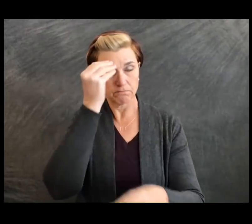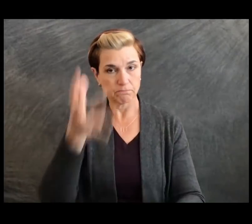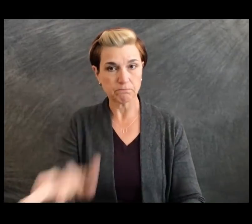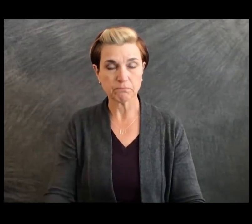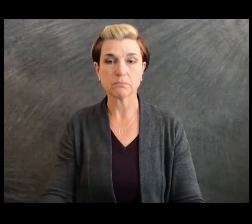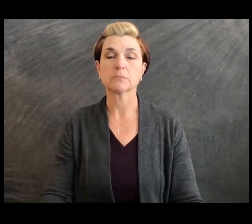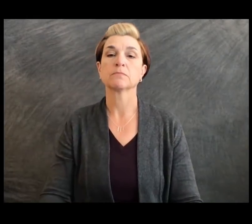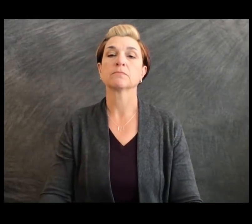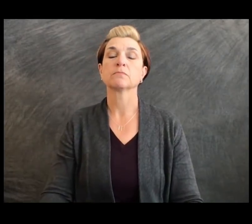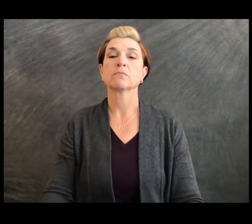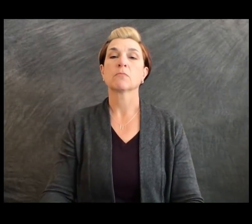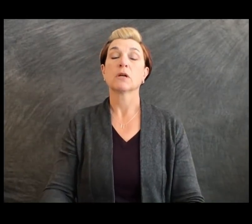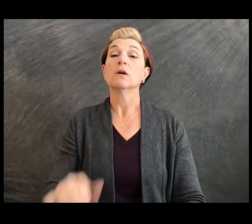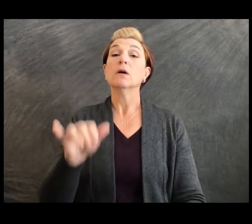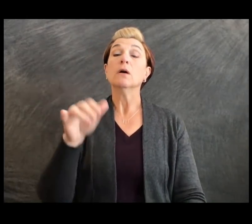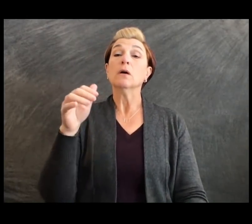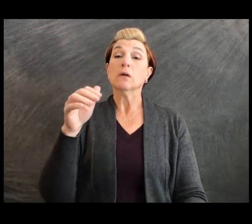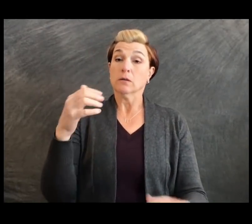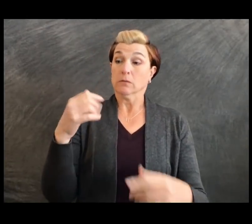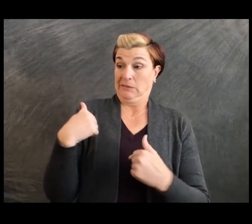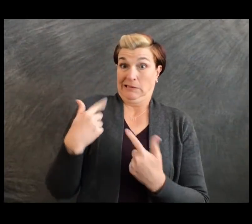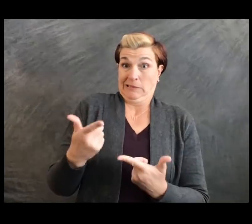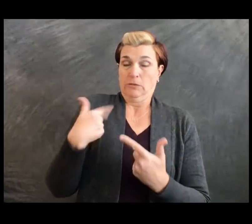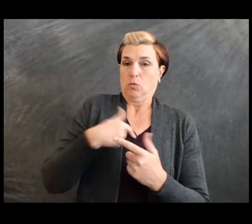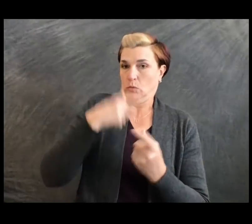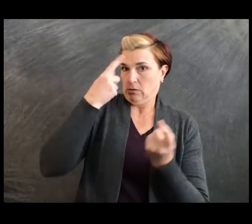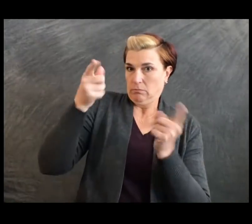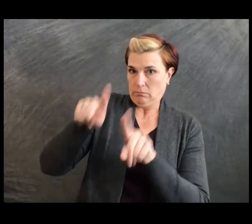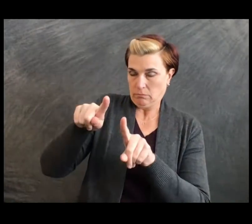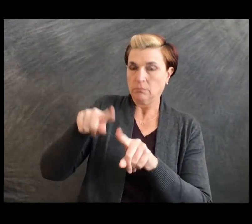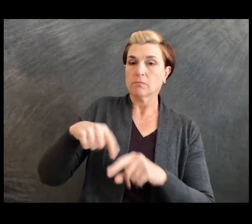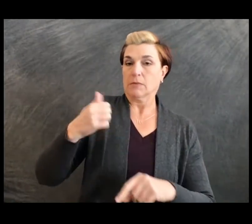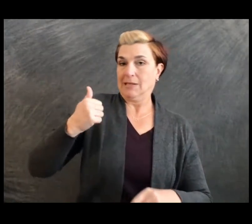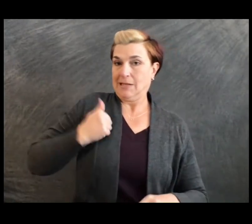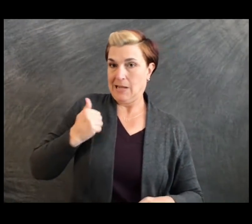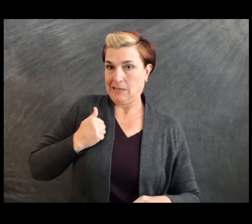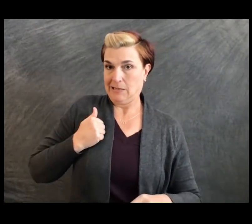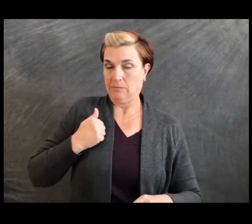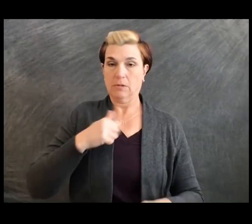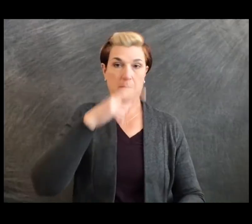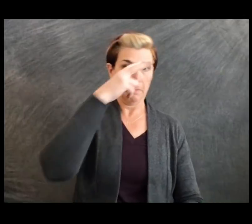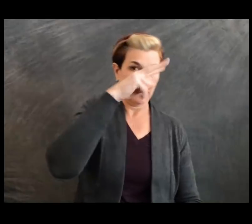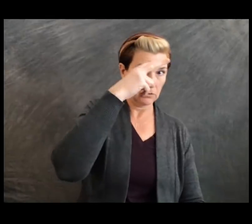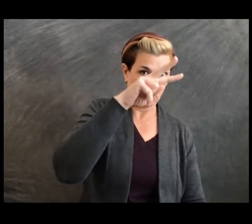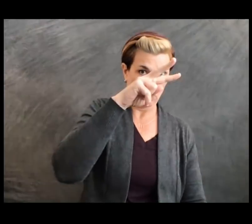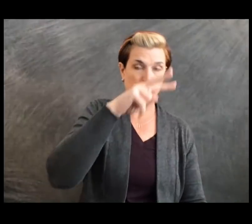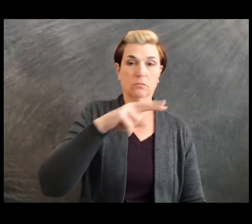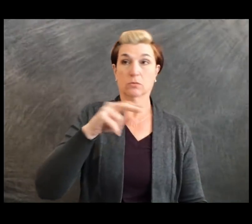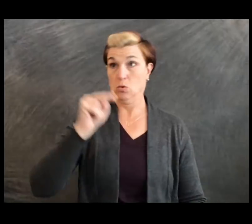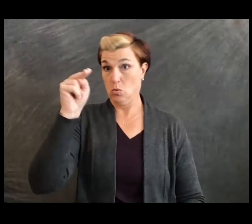Canada and Mexico on new travel rules at our northern and southern borders to